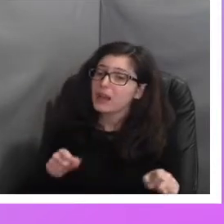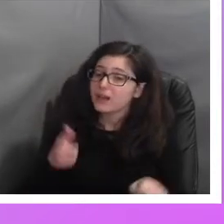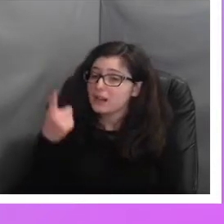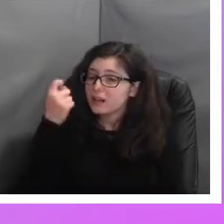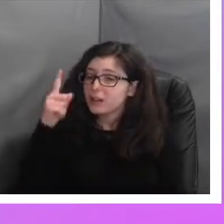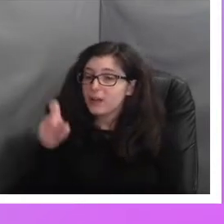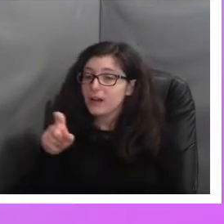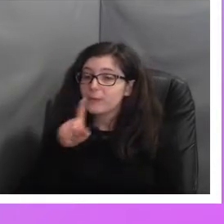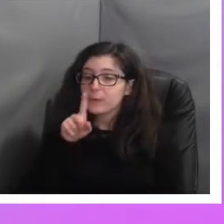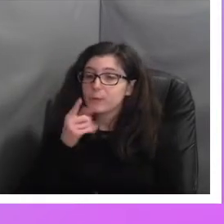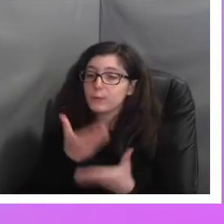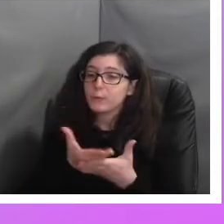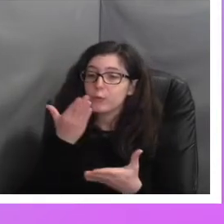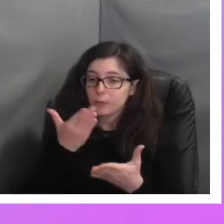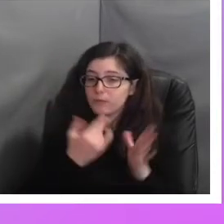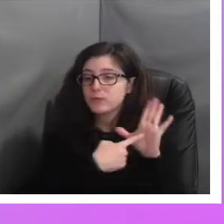that it achieves effective communication.